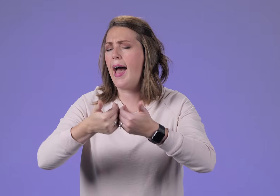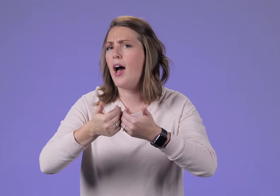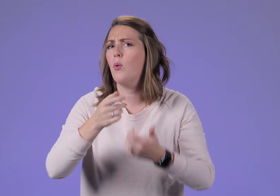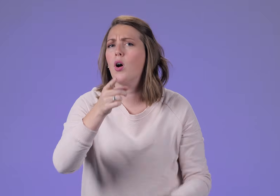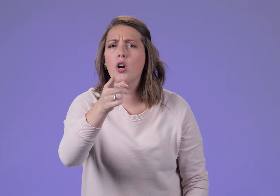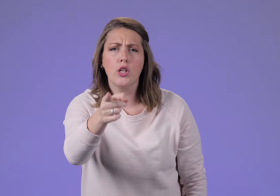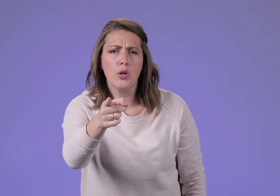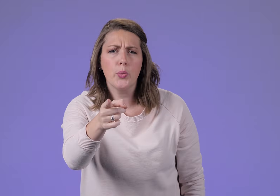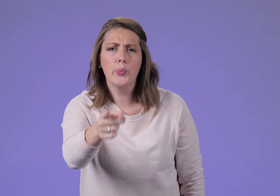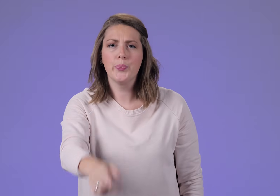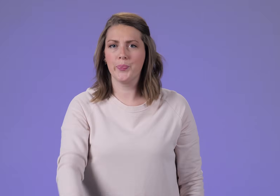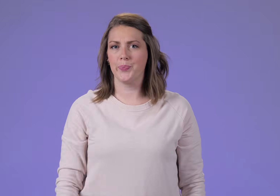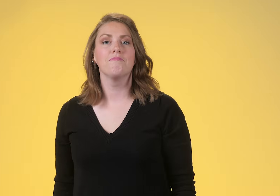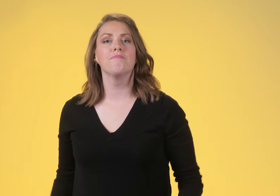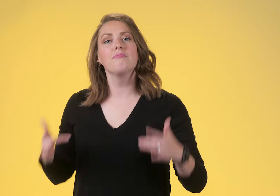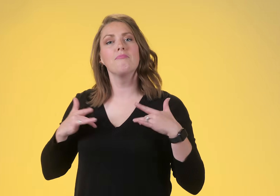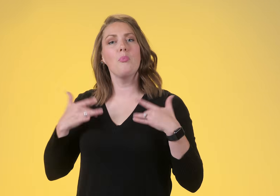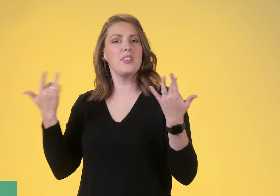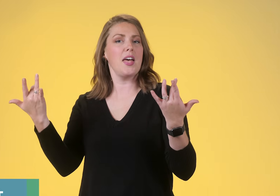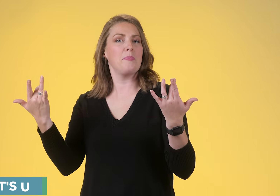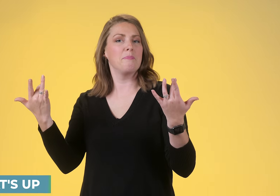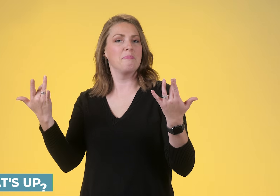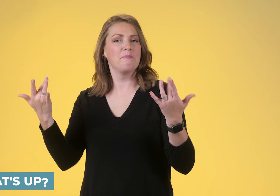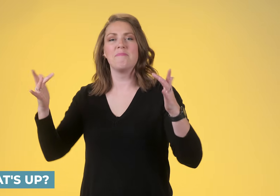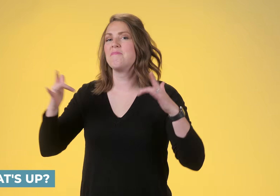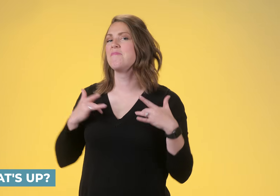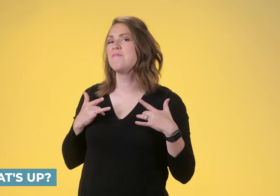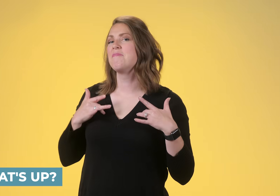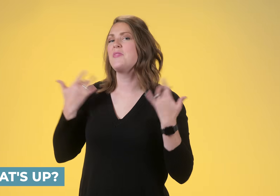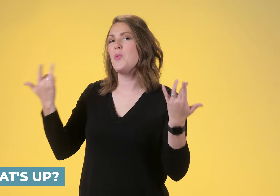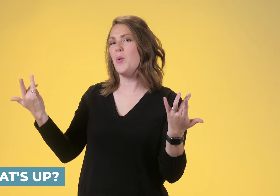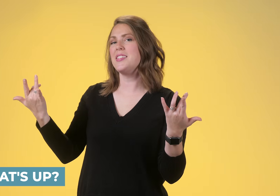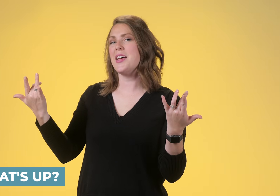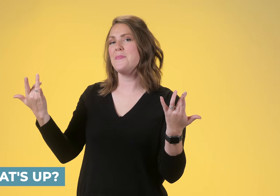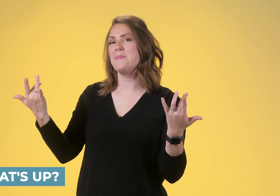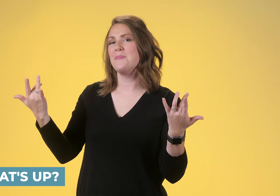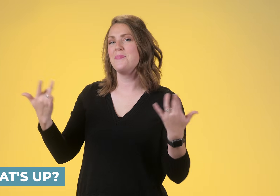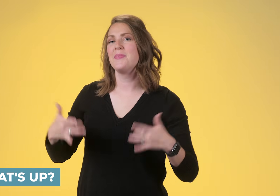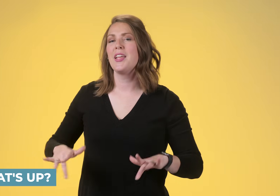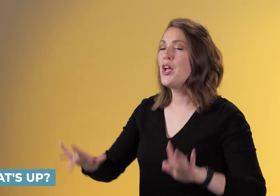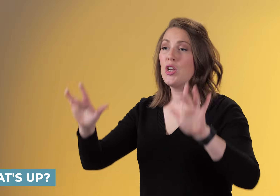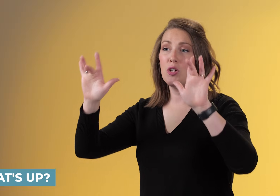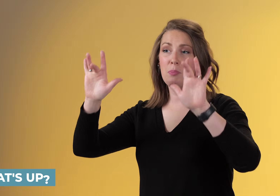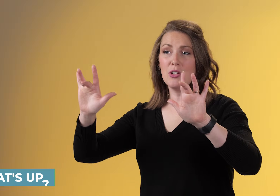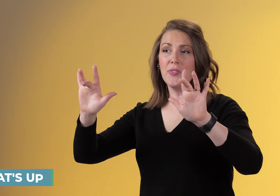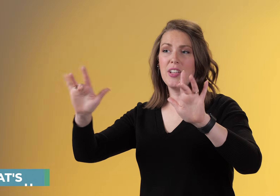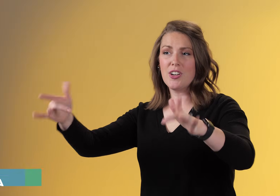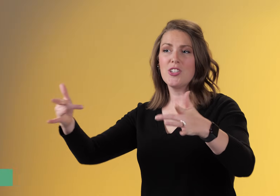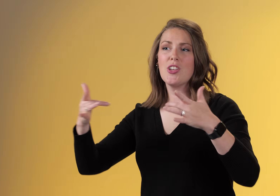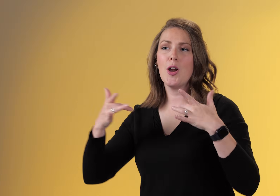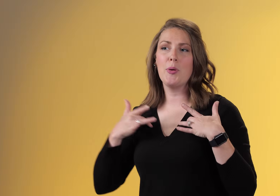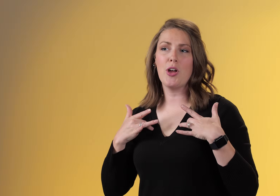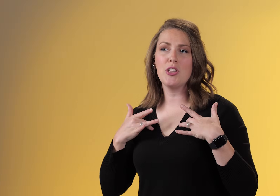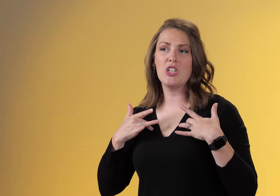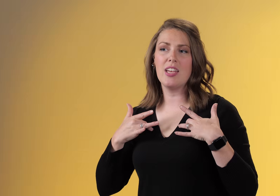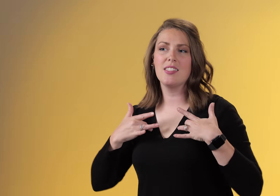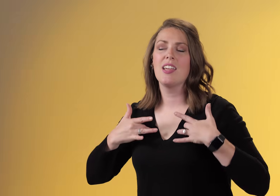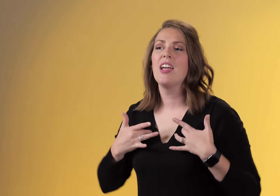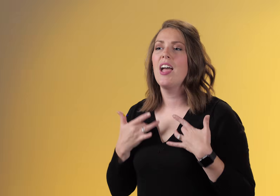HOW ARE YOU? WHAT'S UP? WHAT'S UP? Your middle fingers are put on the chest and